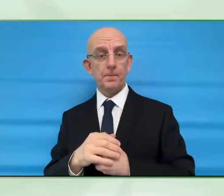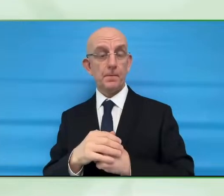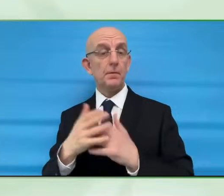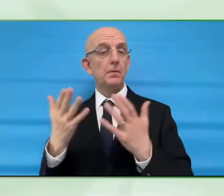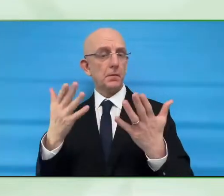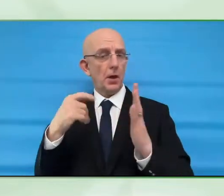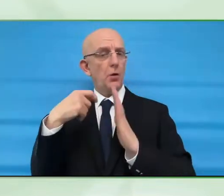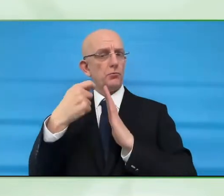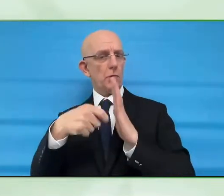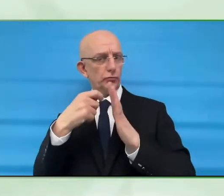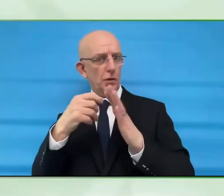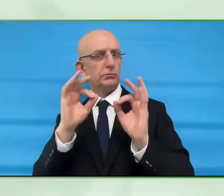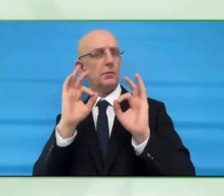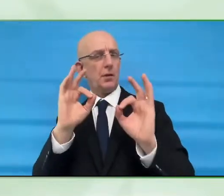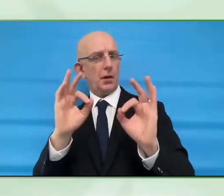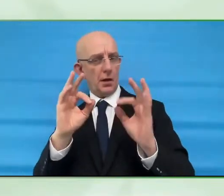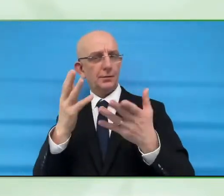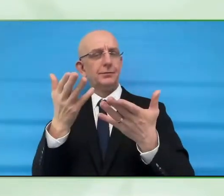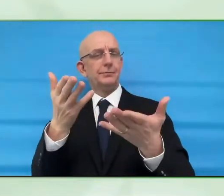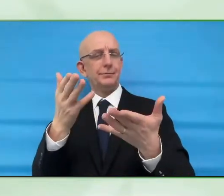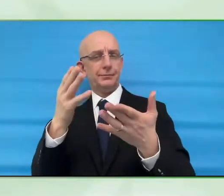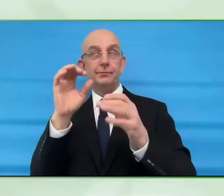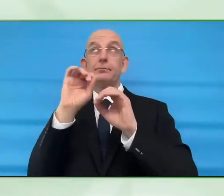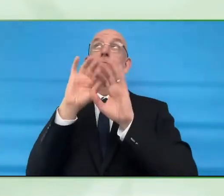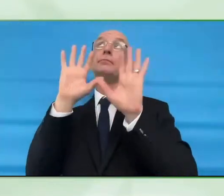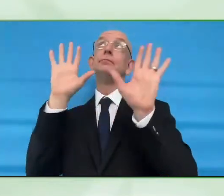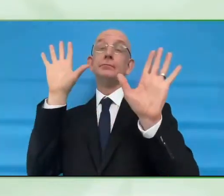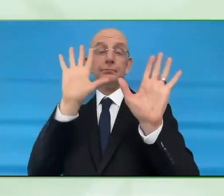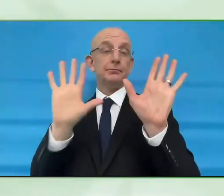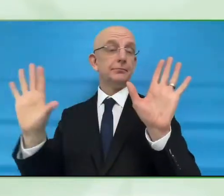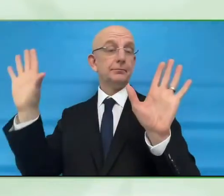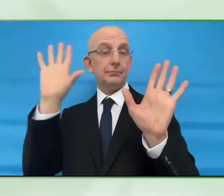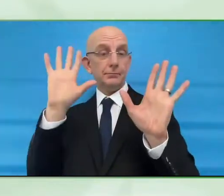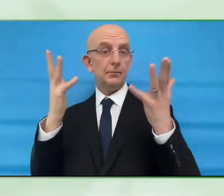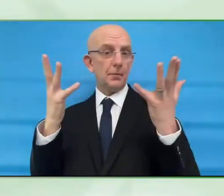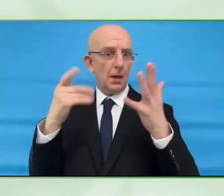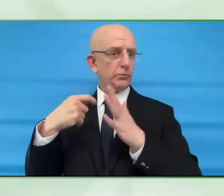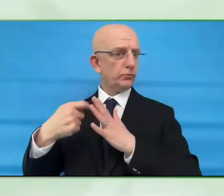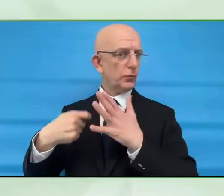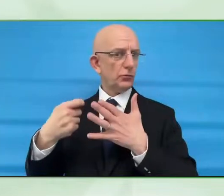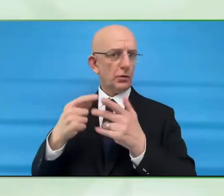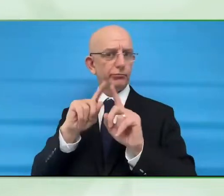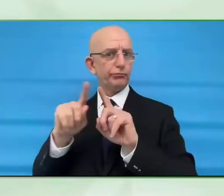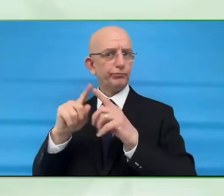Hopefully if we can incorporate things like sound and touch as new ways of accessing the